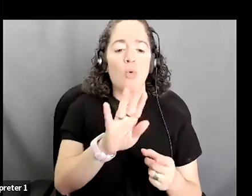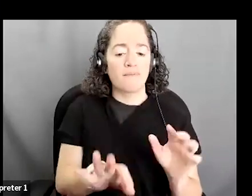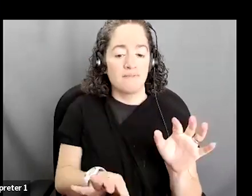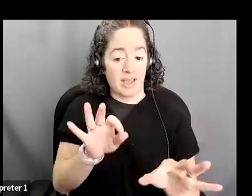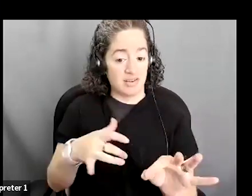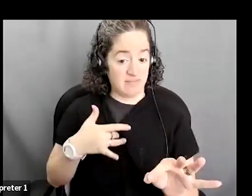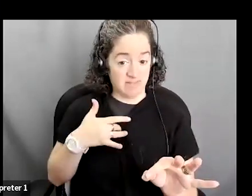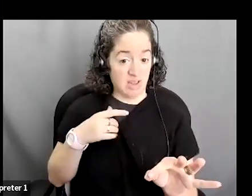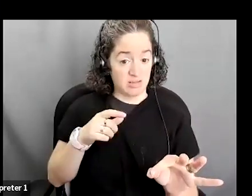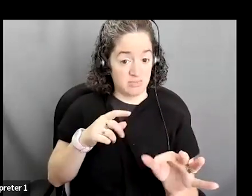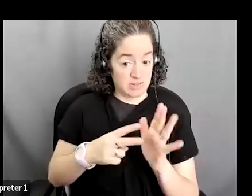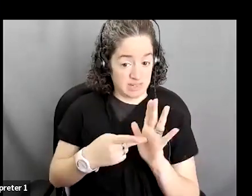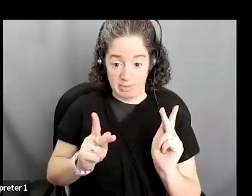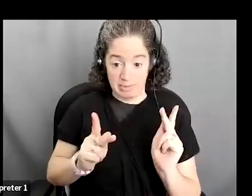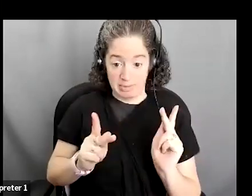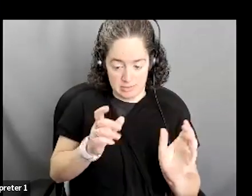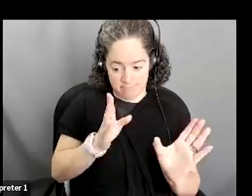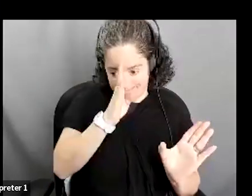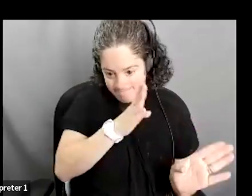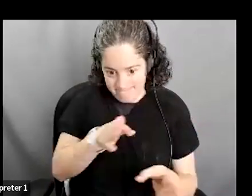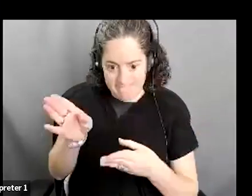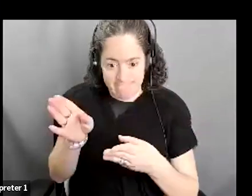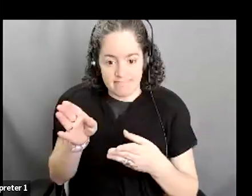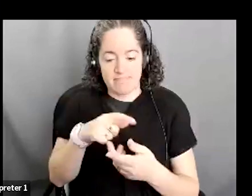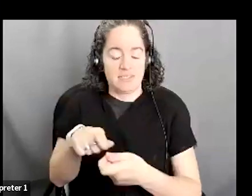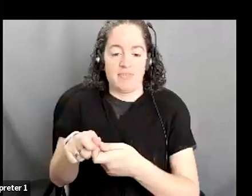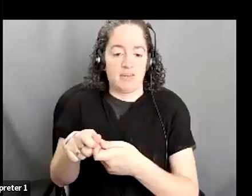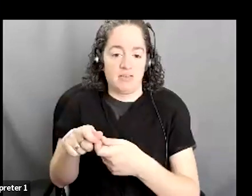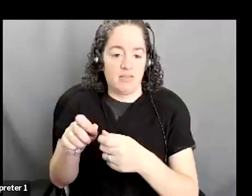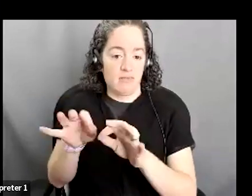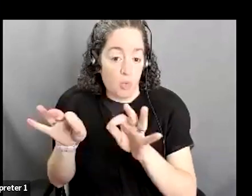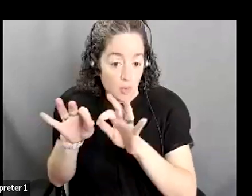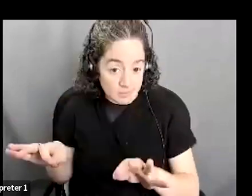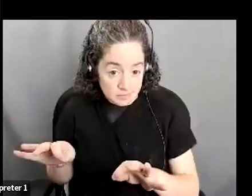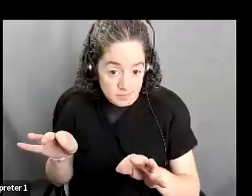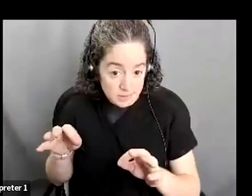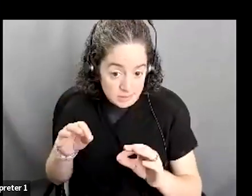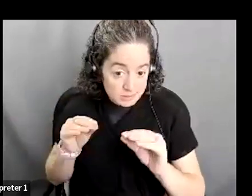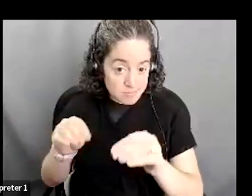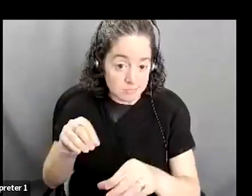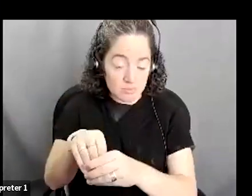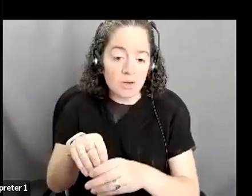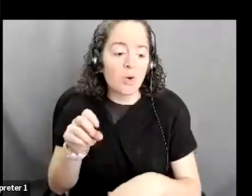And I don't know if we necessarily need to call out that specific one, right? Or just in broadly in general about